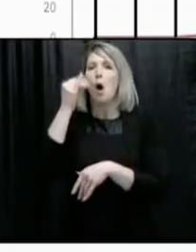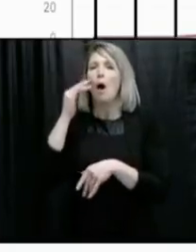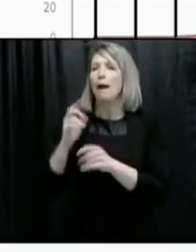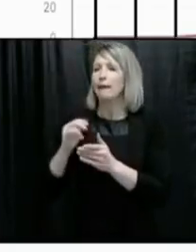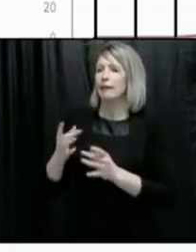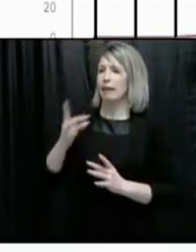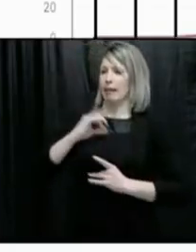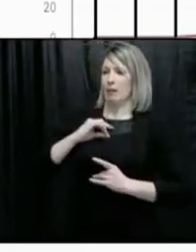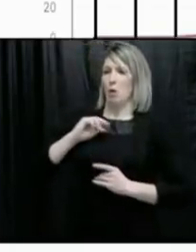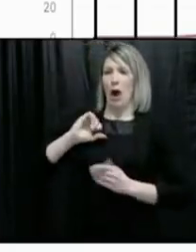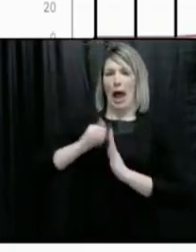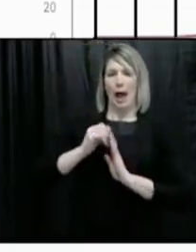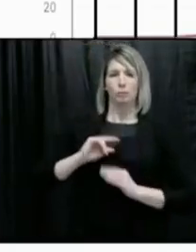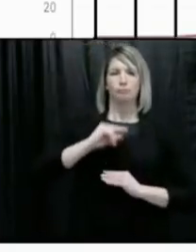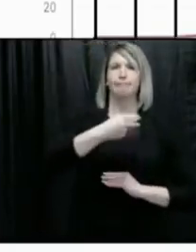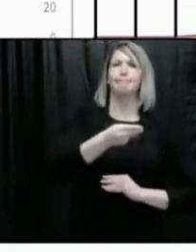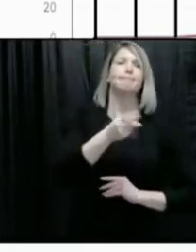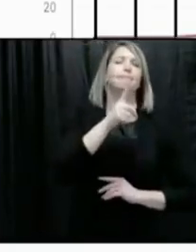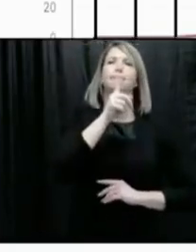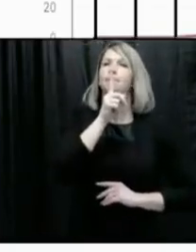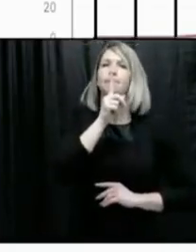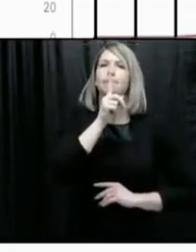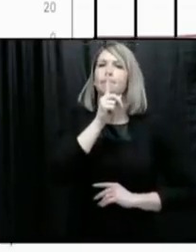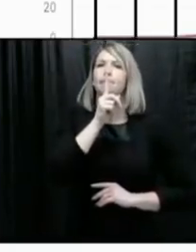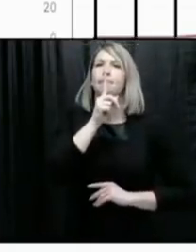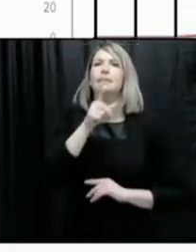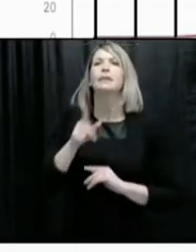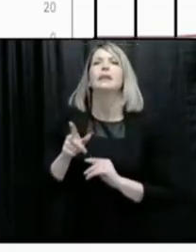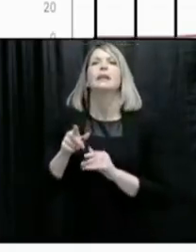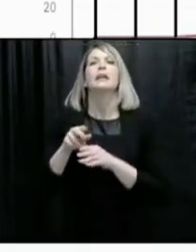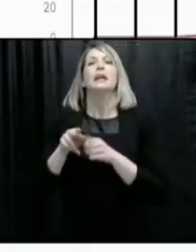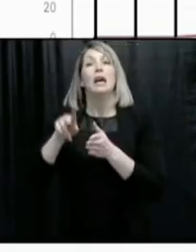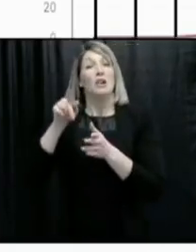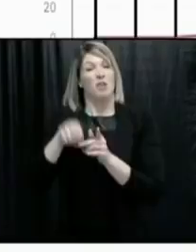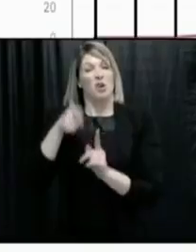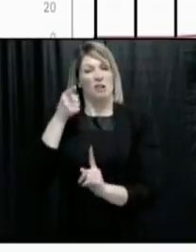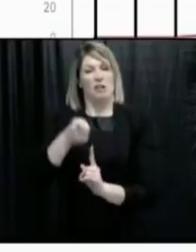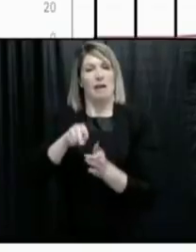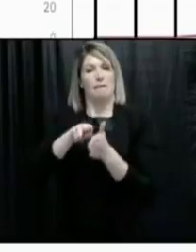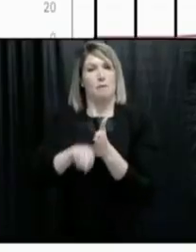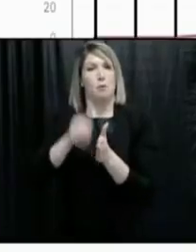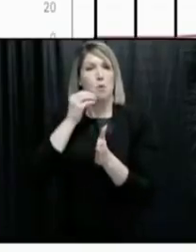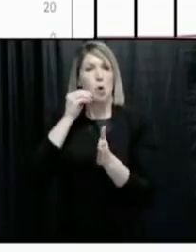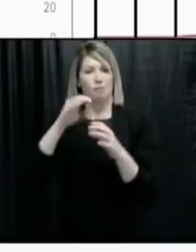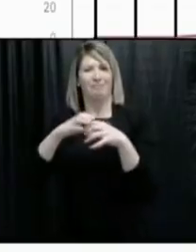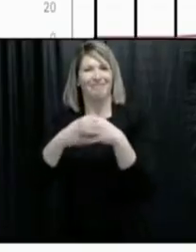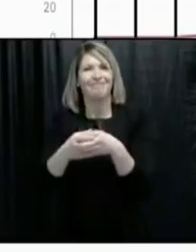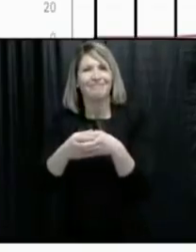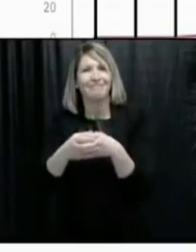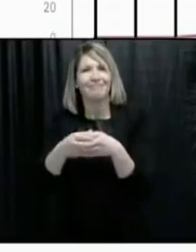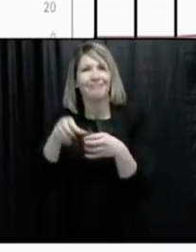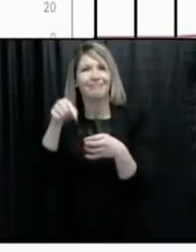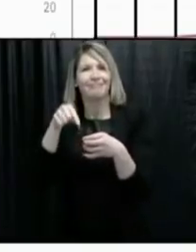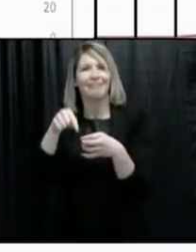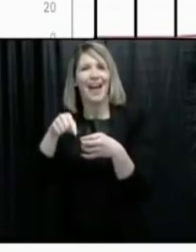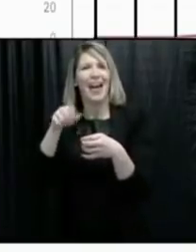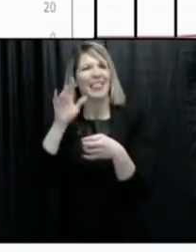AT THE WRONG TIMING WITH A RAPID INCREASE IN TERMS OF PROGRESSION OF THE VIRUS. AND THE TRAJECTORY IN TERMS OF